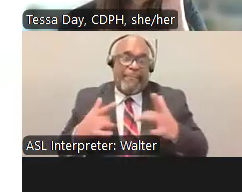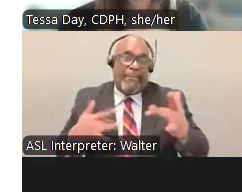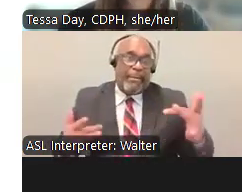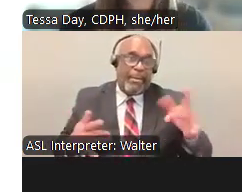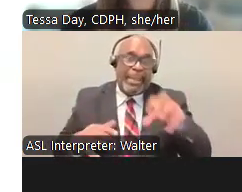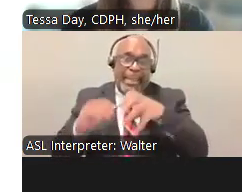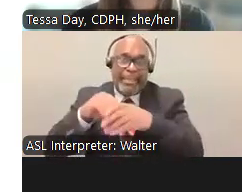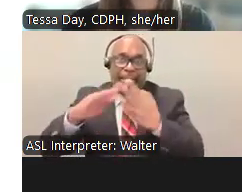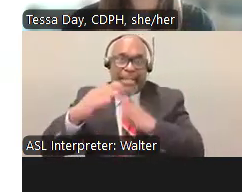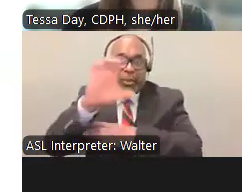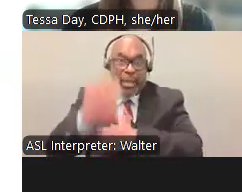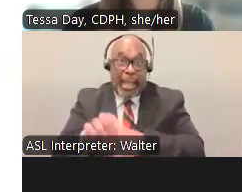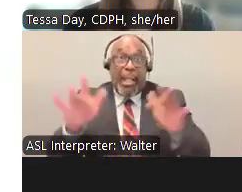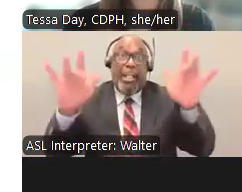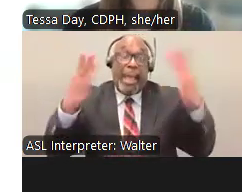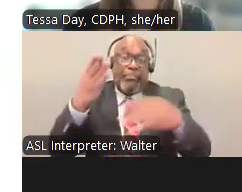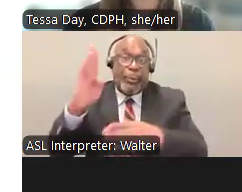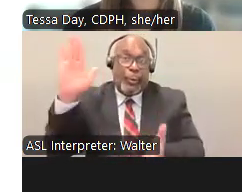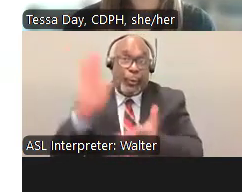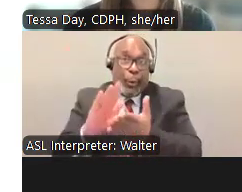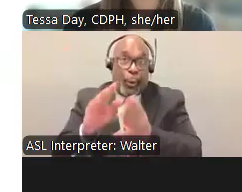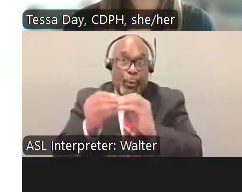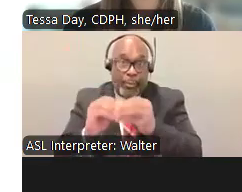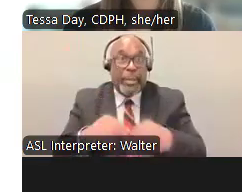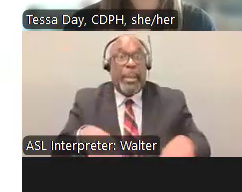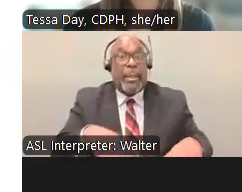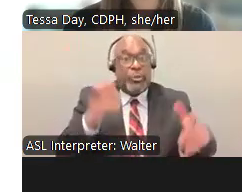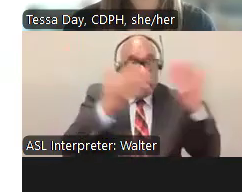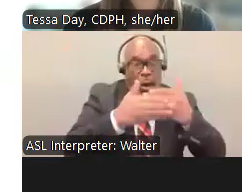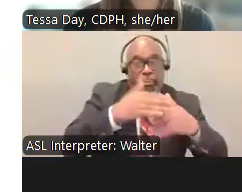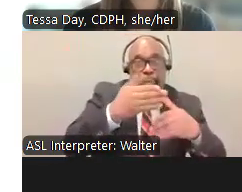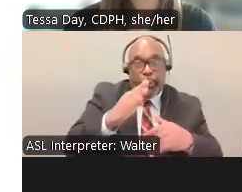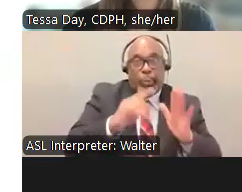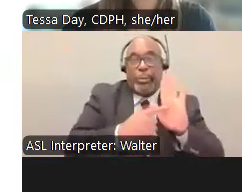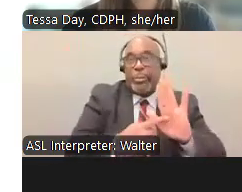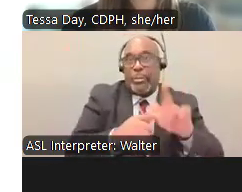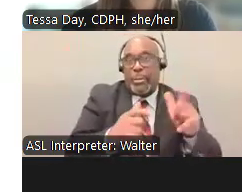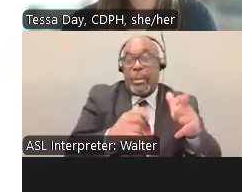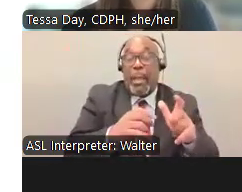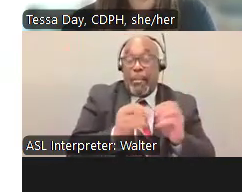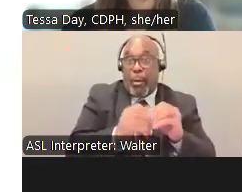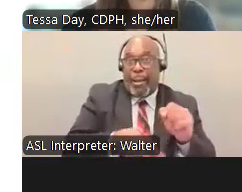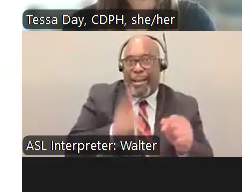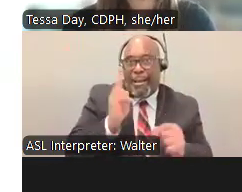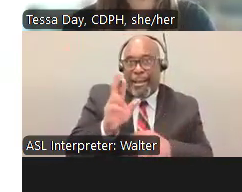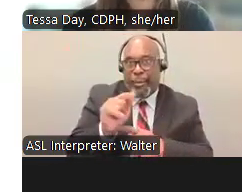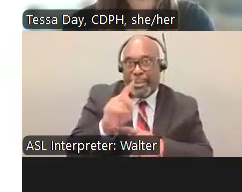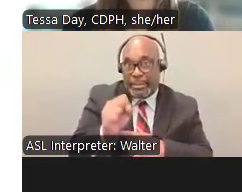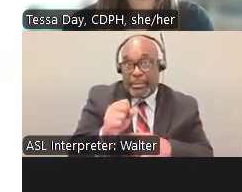13:23:53 lighter blue represents lower 13:23:55 rates, while the darker the blue 13:23:58 represents higher rates. There 13:23:59 are eight communities that have